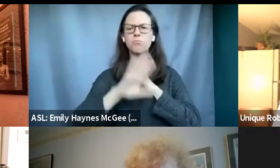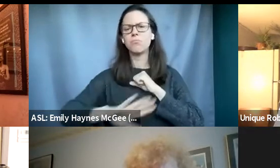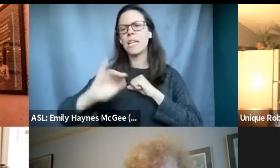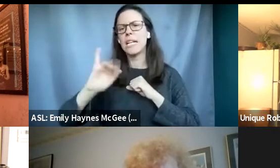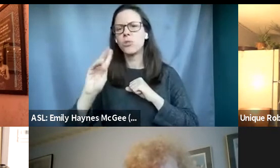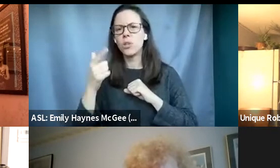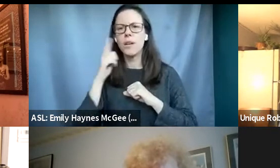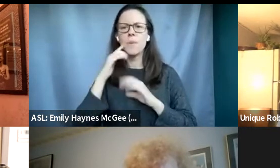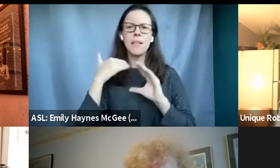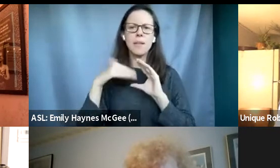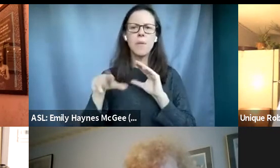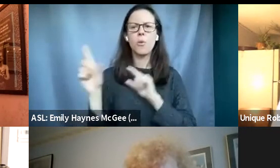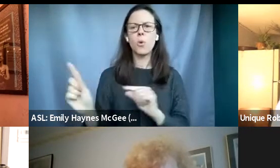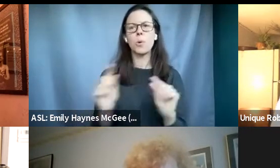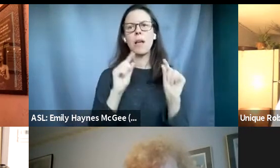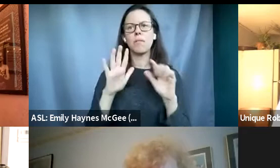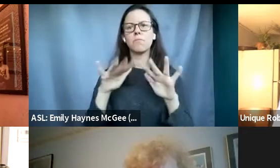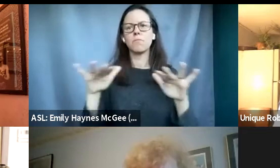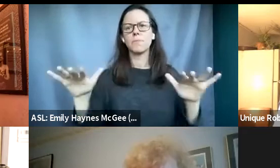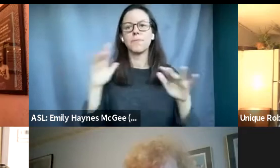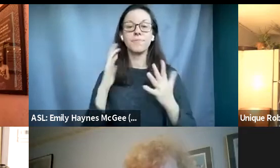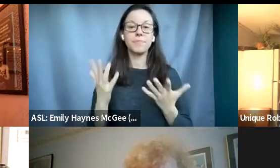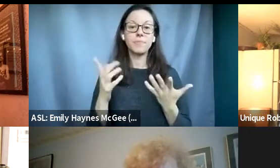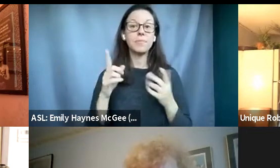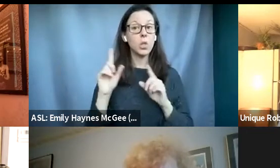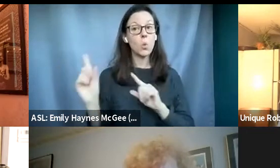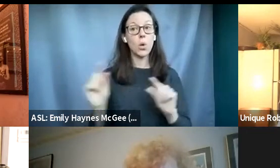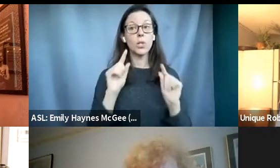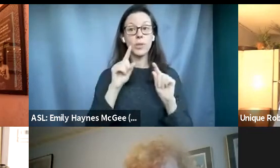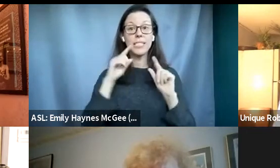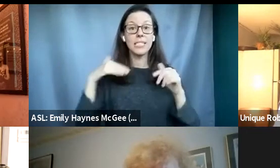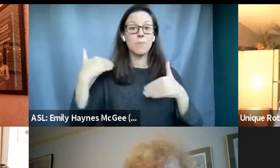word of mouth, etc., etc., and word spread wide so I was happy about that.